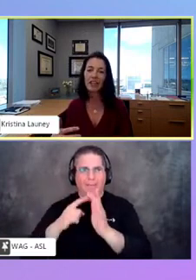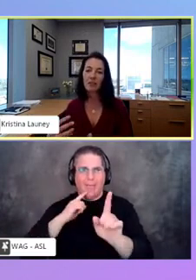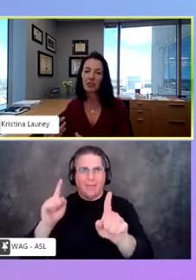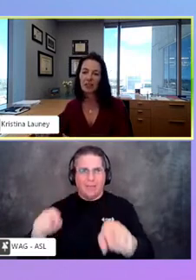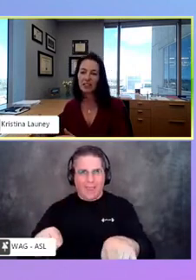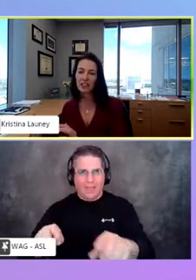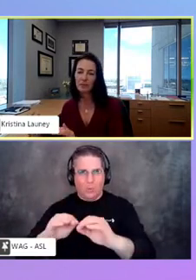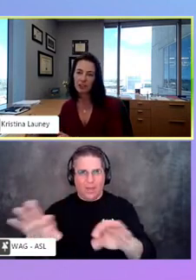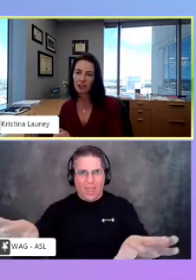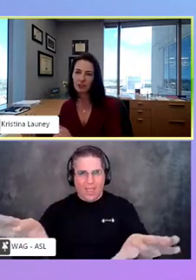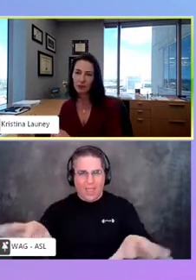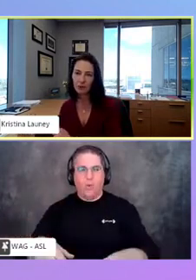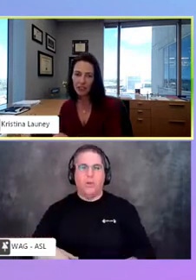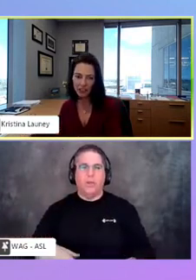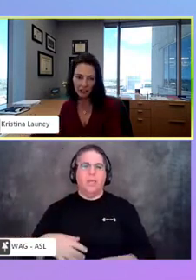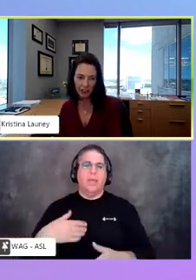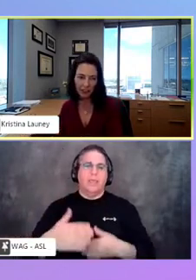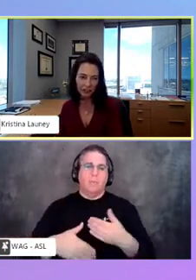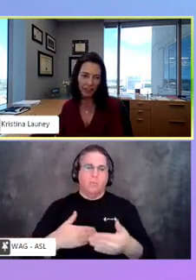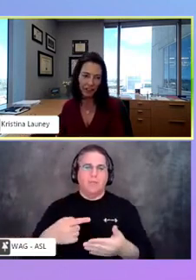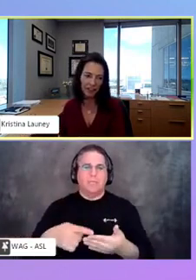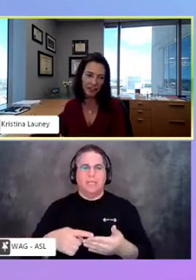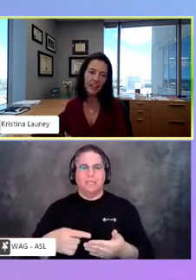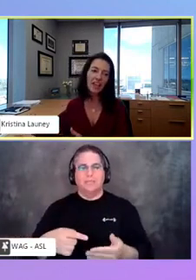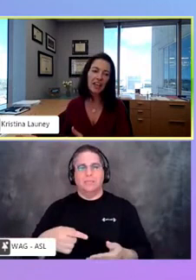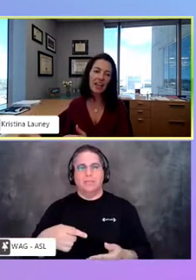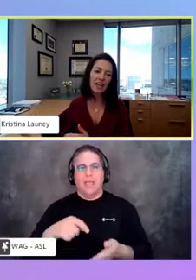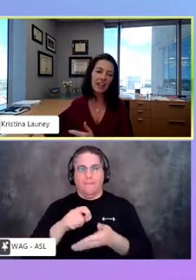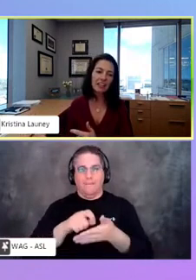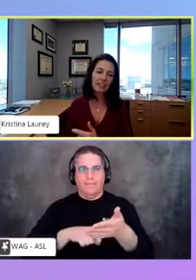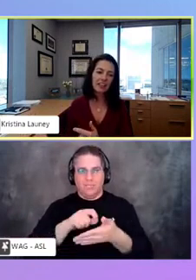en banc Panel. The 11th circuit was recalled, and the mandates